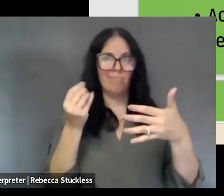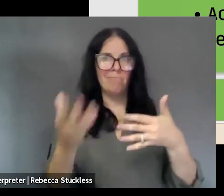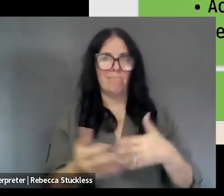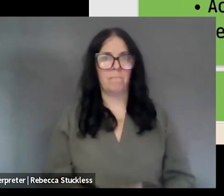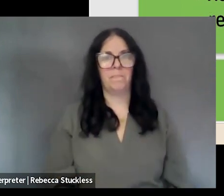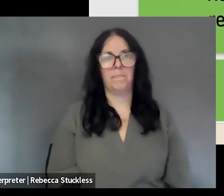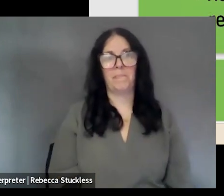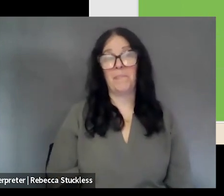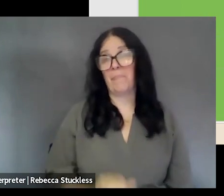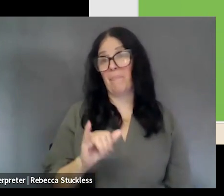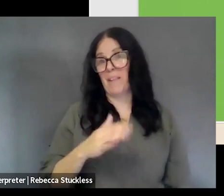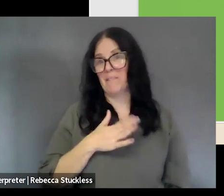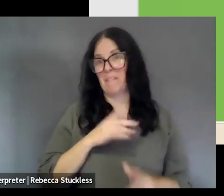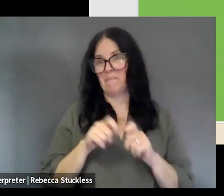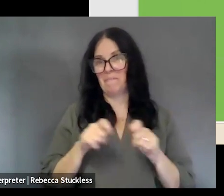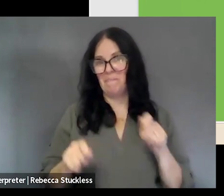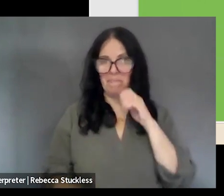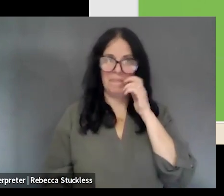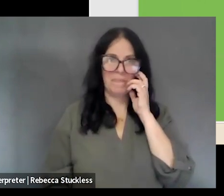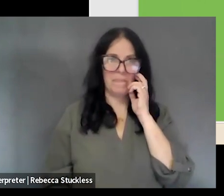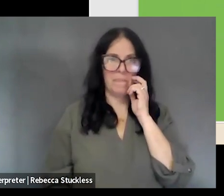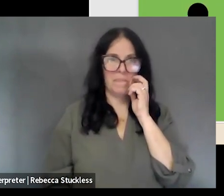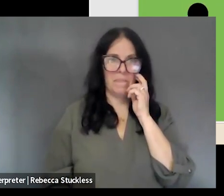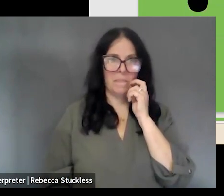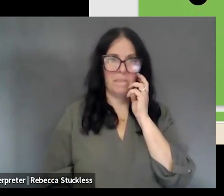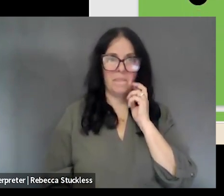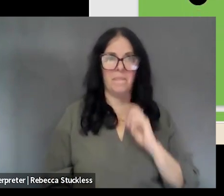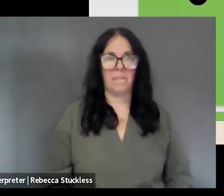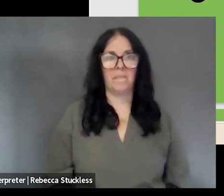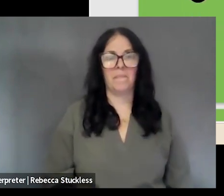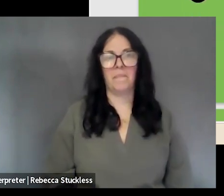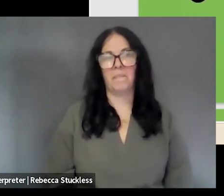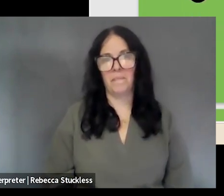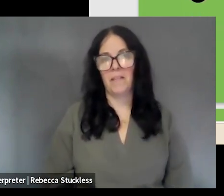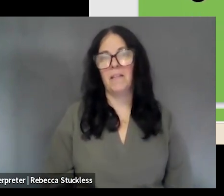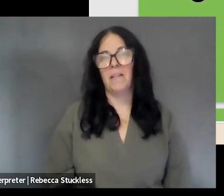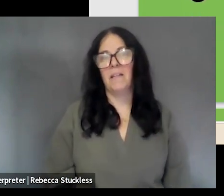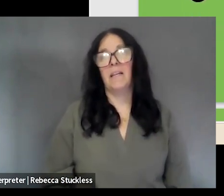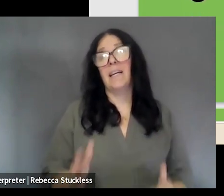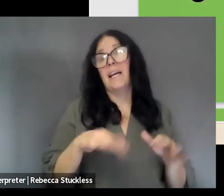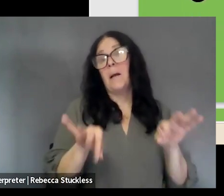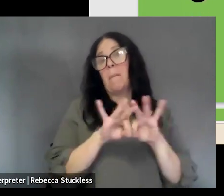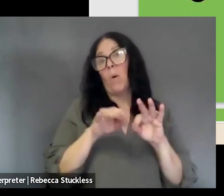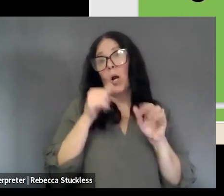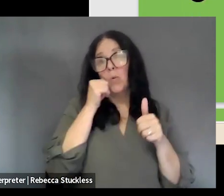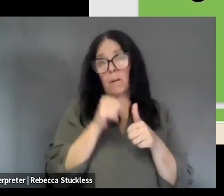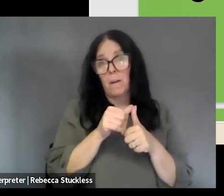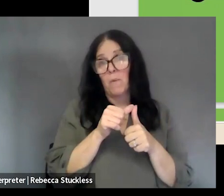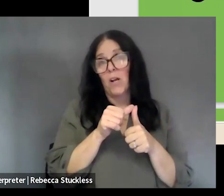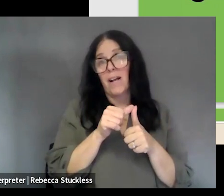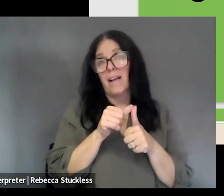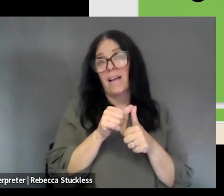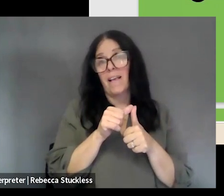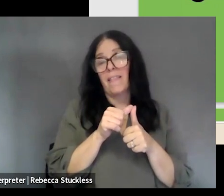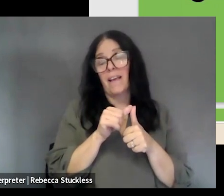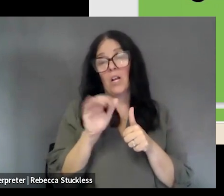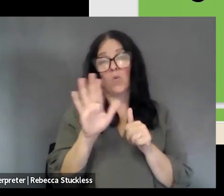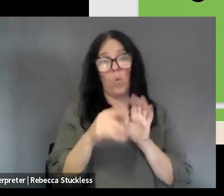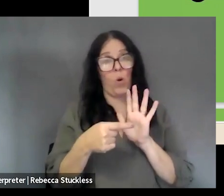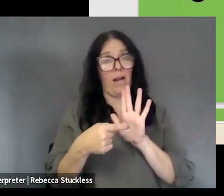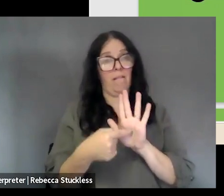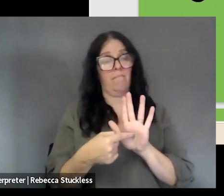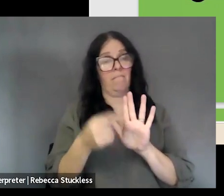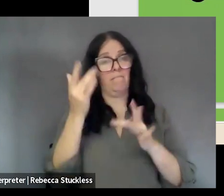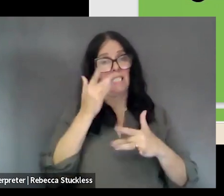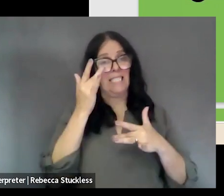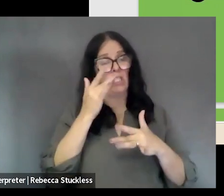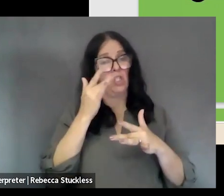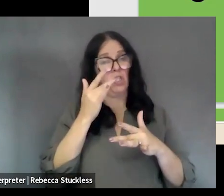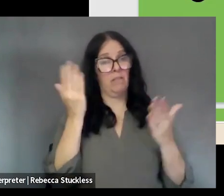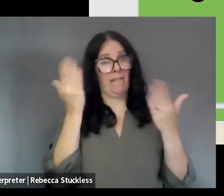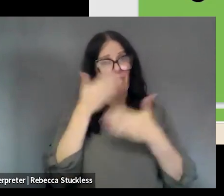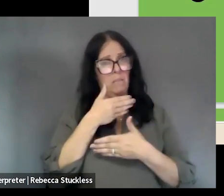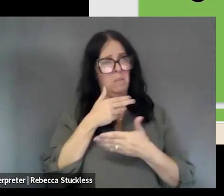got so it's important to remember that invisible conditions are not non-existent,